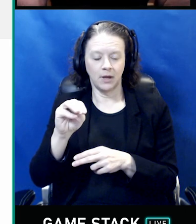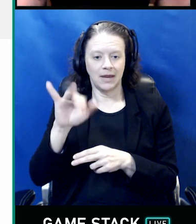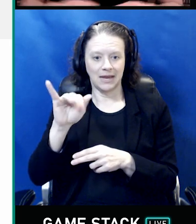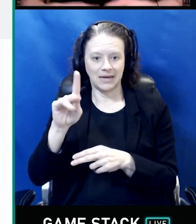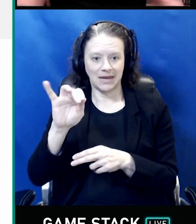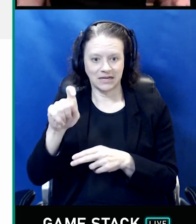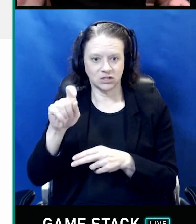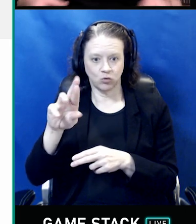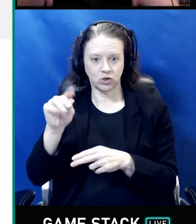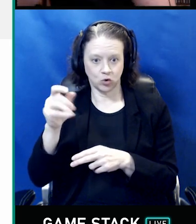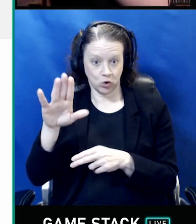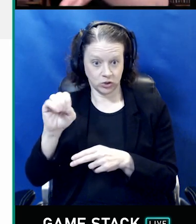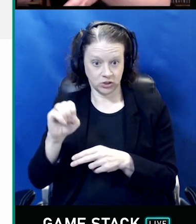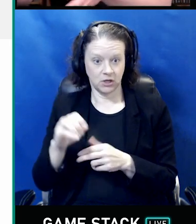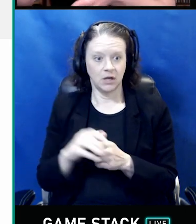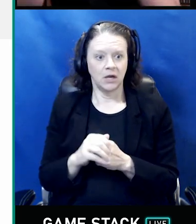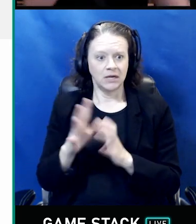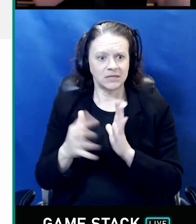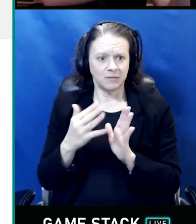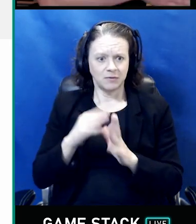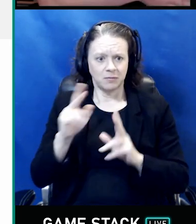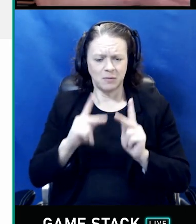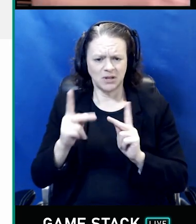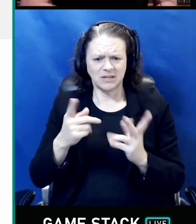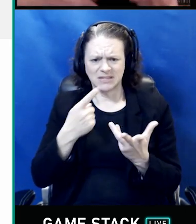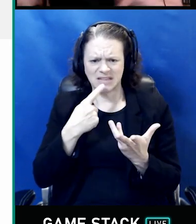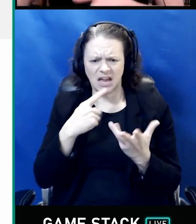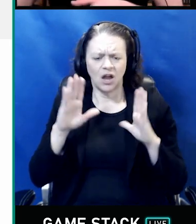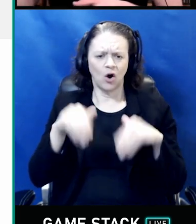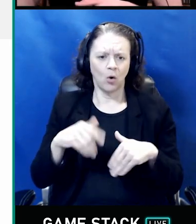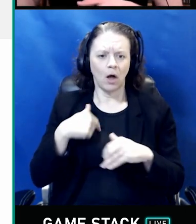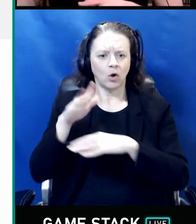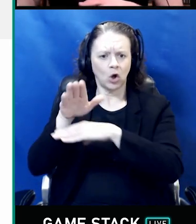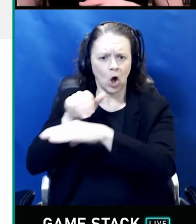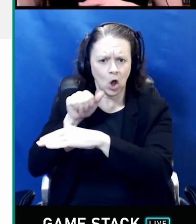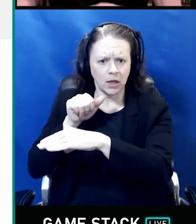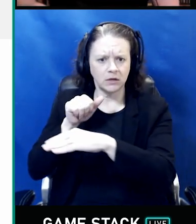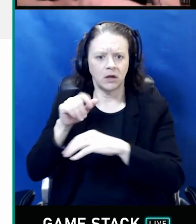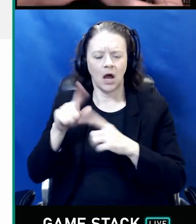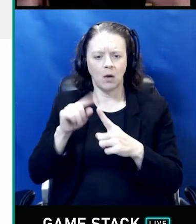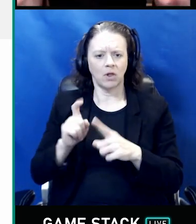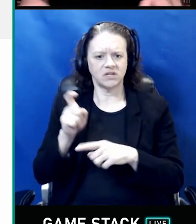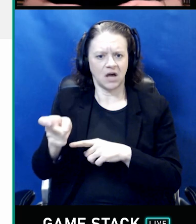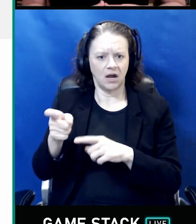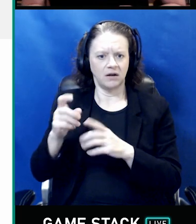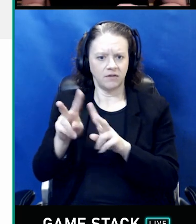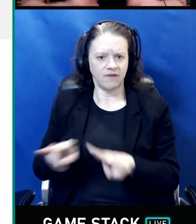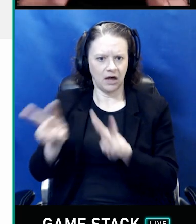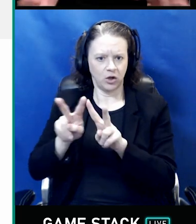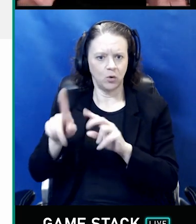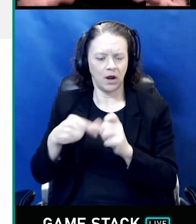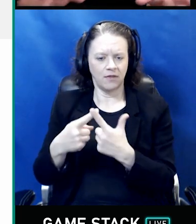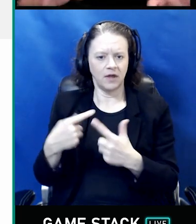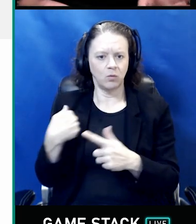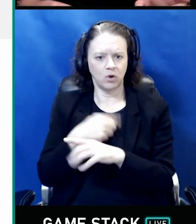great, OK, an intrinsic. I'll call it, I'll assign the value and then I'll use that as the index, and then we'll be good." It doesn't work that way